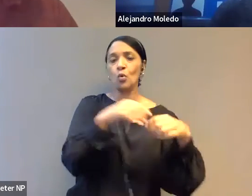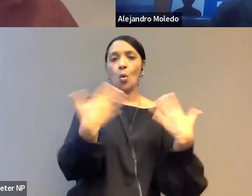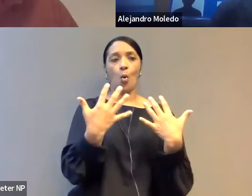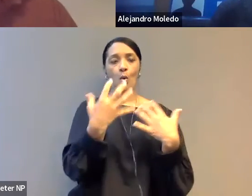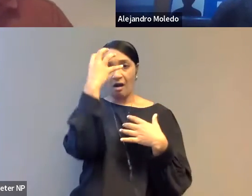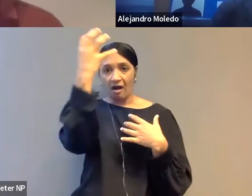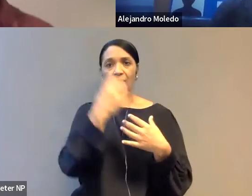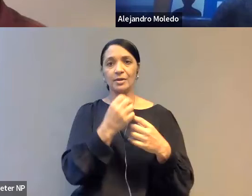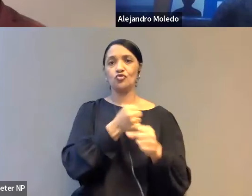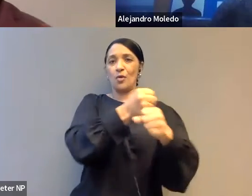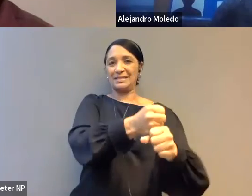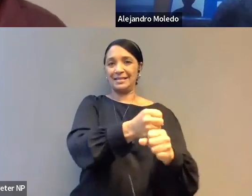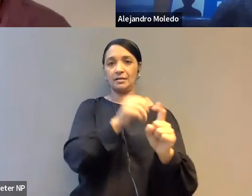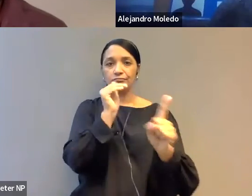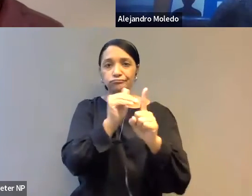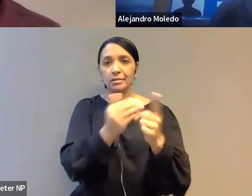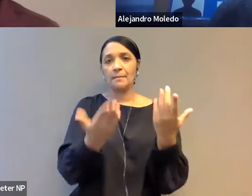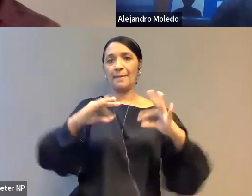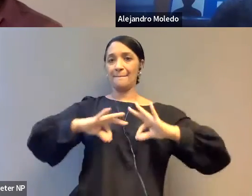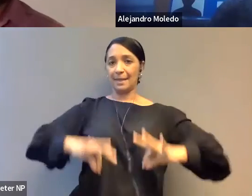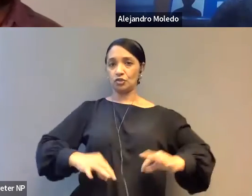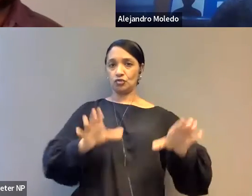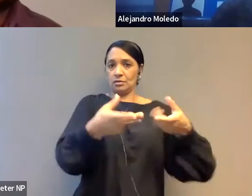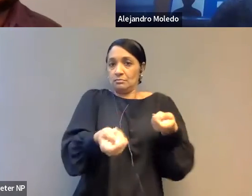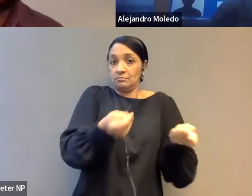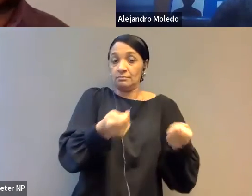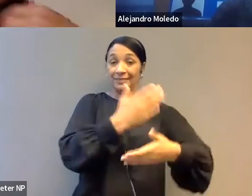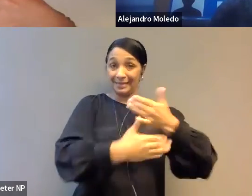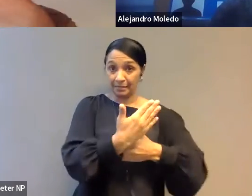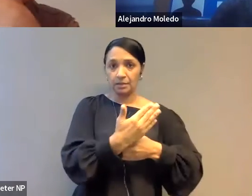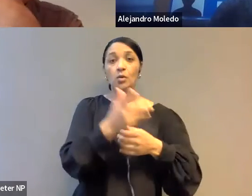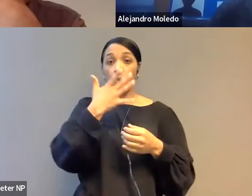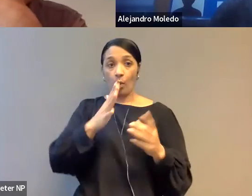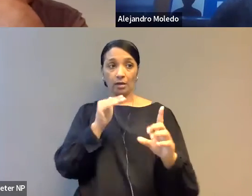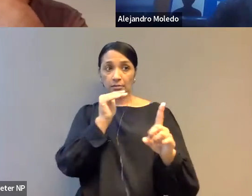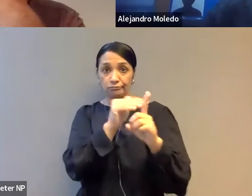your ministry in charge of disability, and you want to support our campaign,